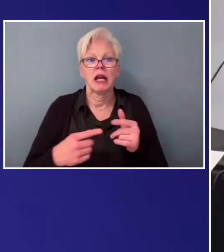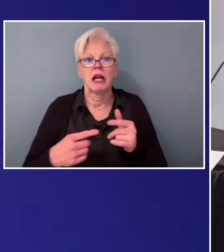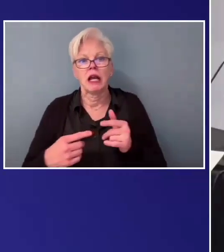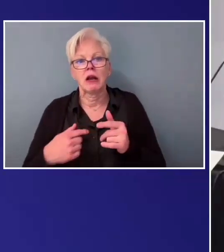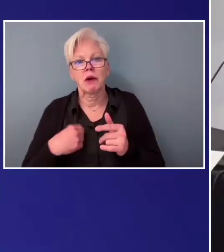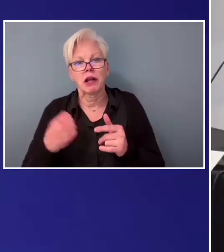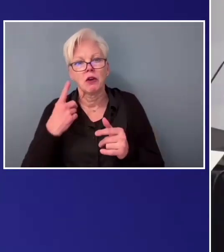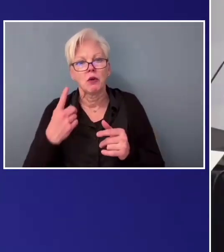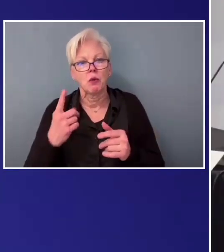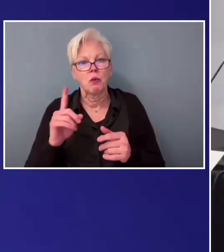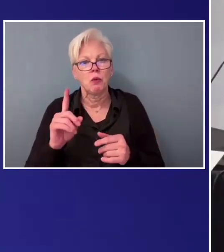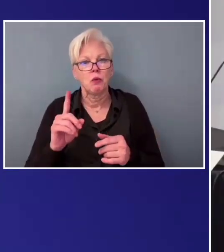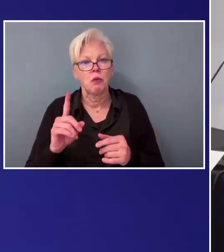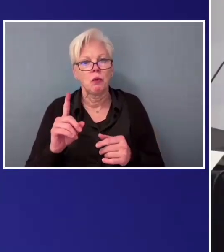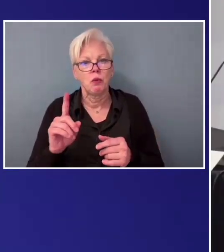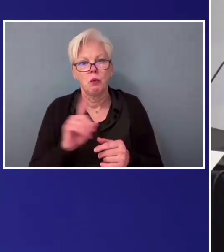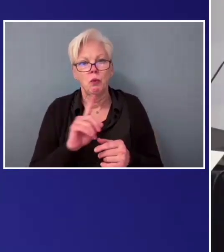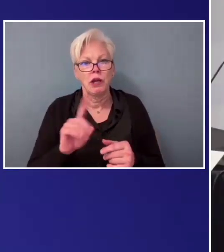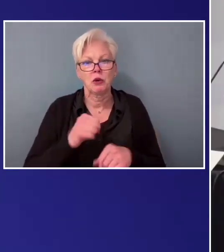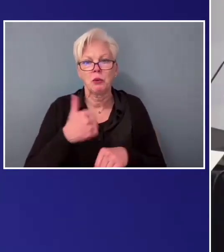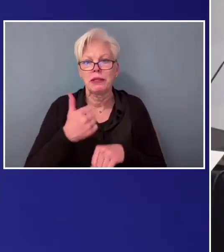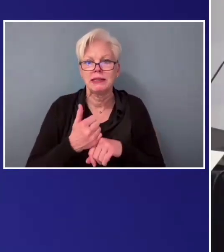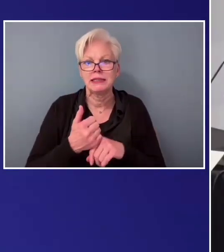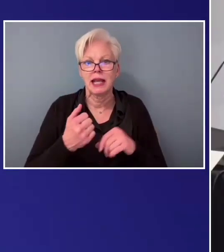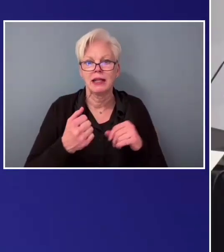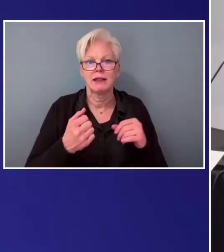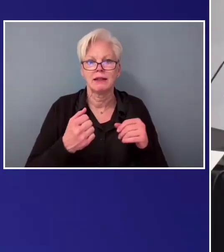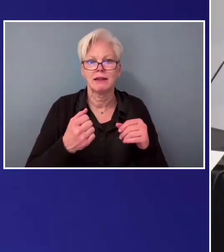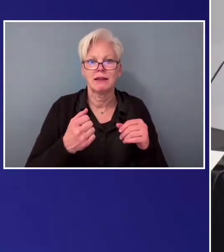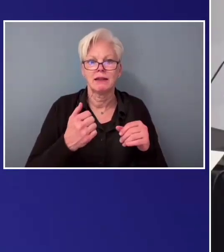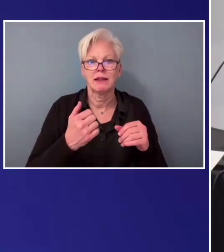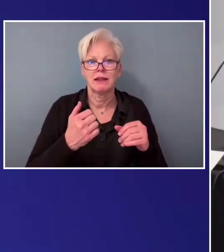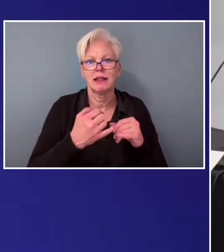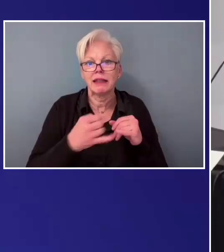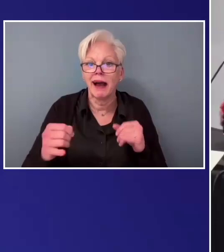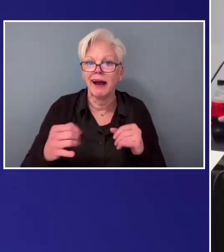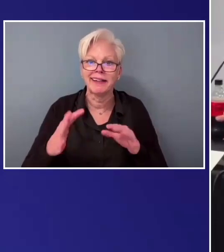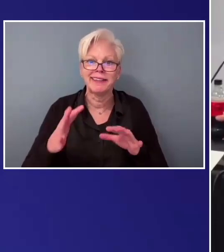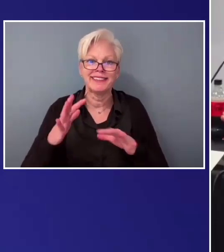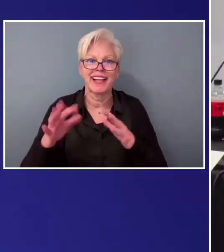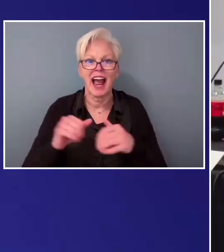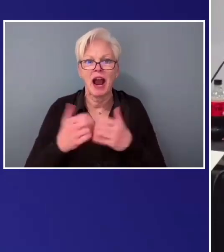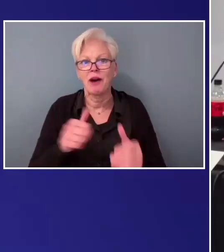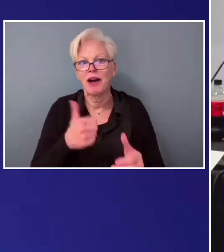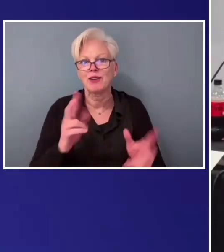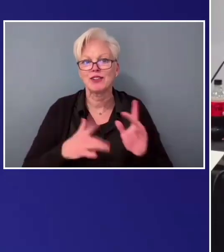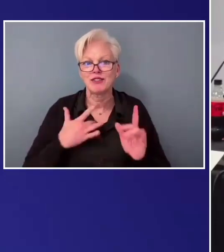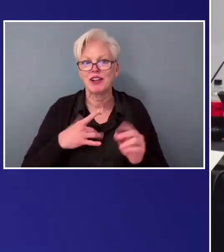lines will change certainly how I and maybe others feel about various topics, some of them that we've discussed around